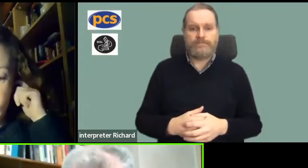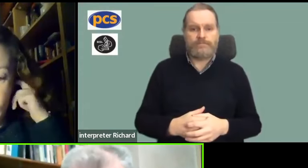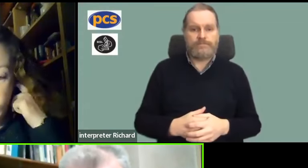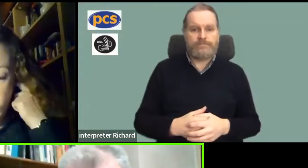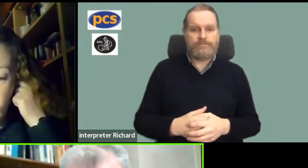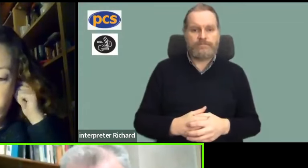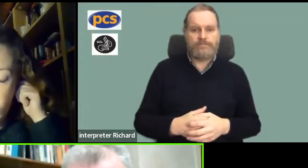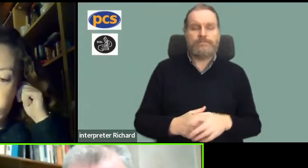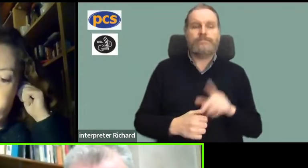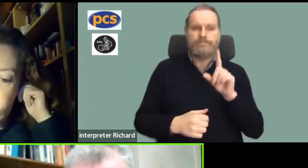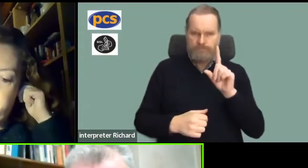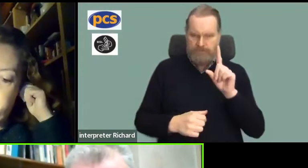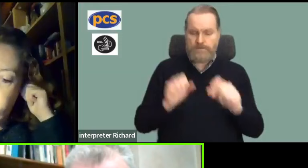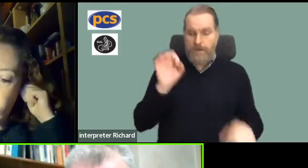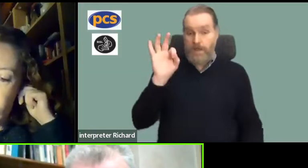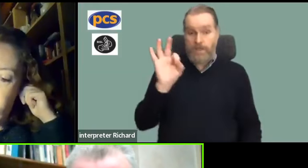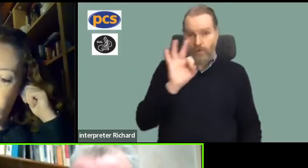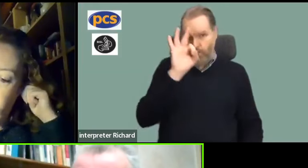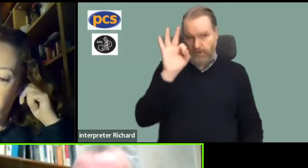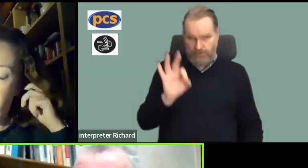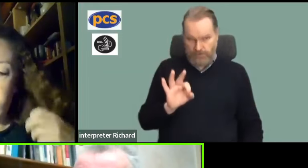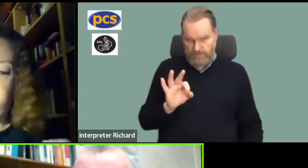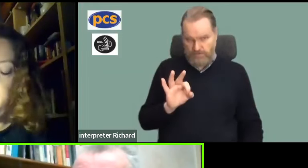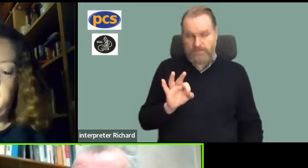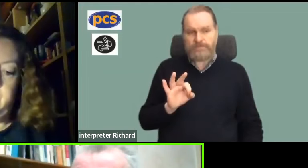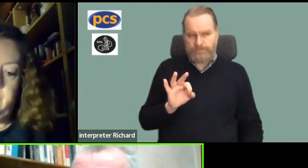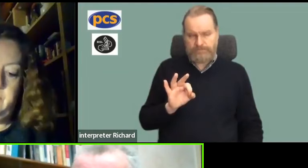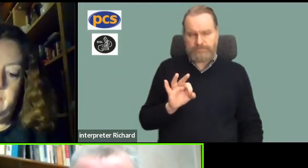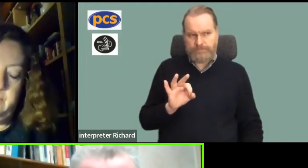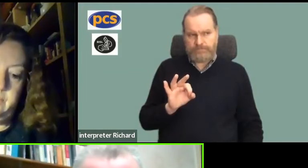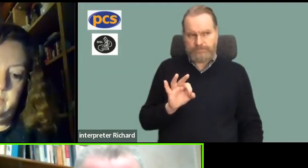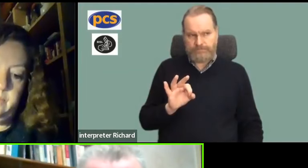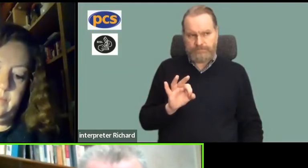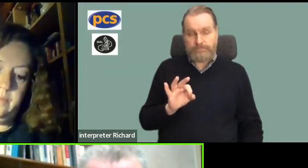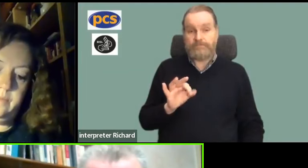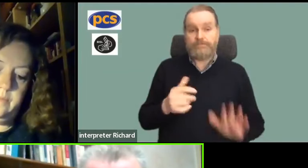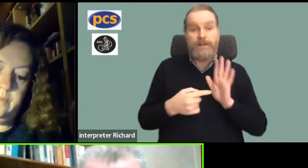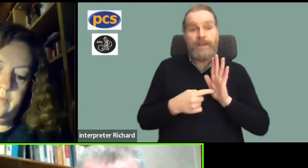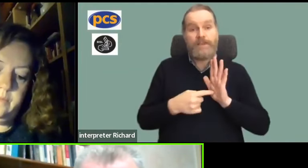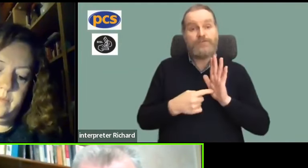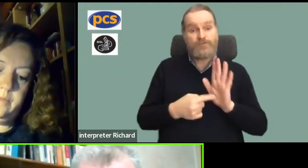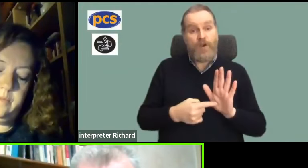and and again. just like the just like the questions that have come up in in the border for force.